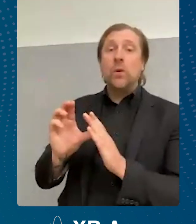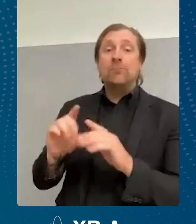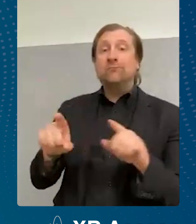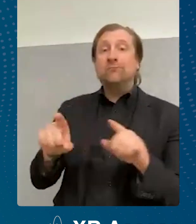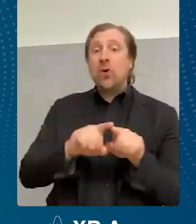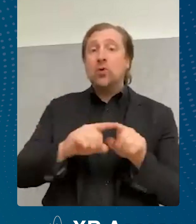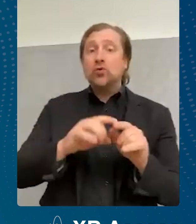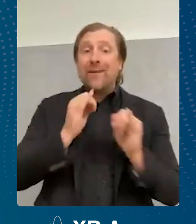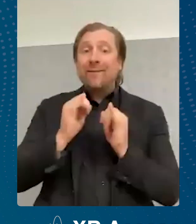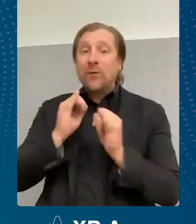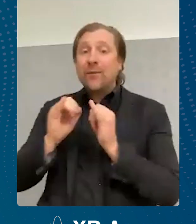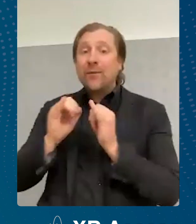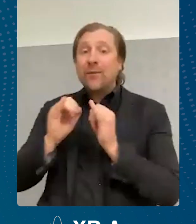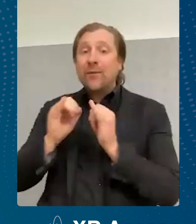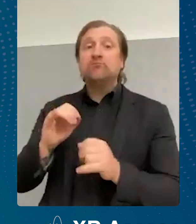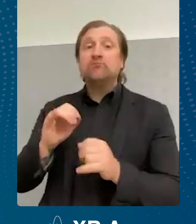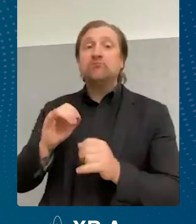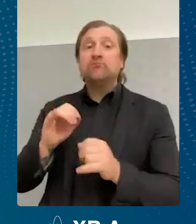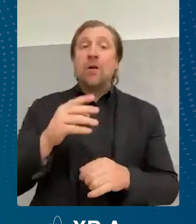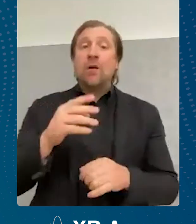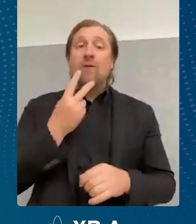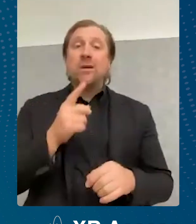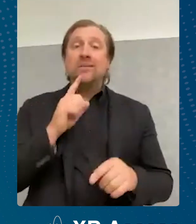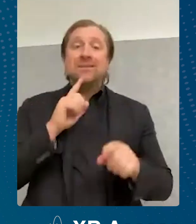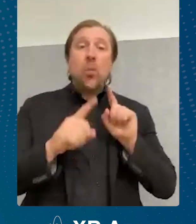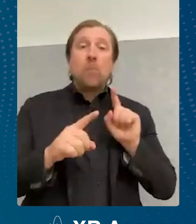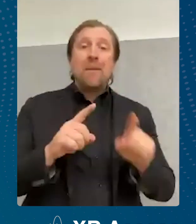interviews, voice commands seem to be